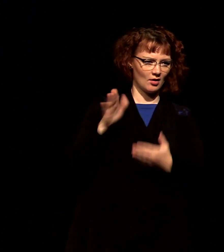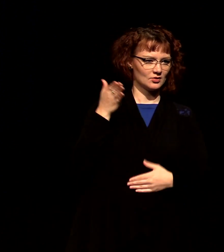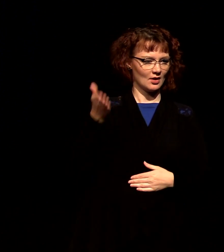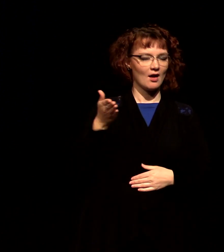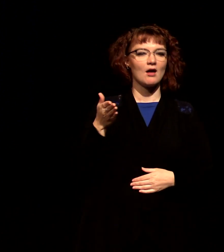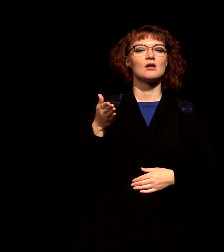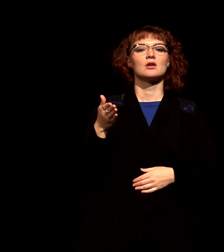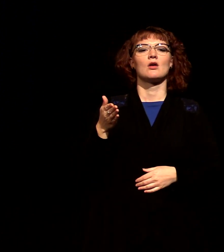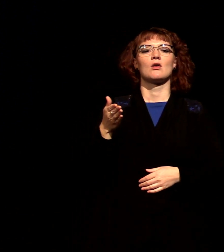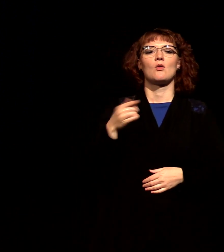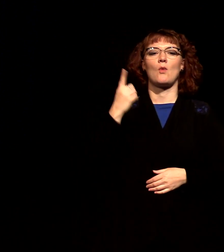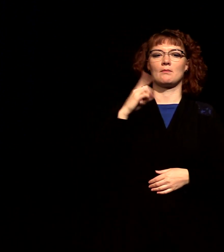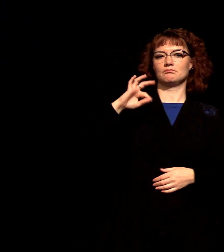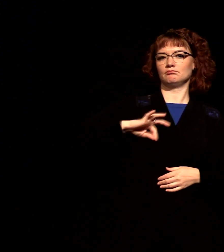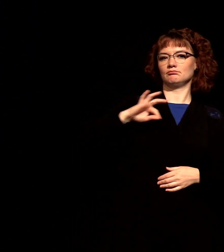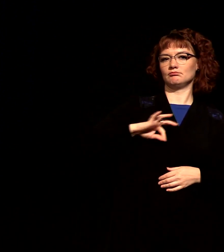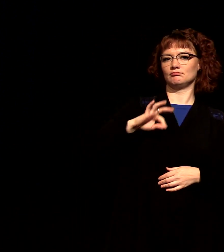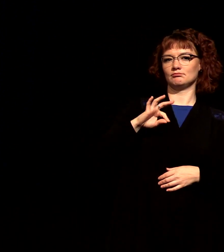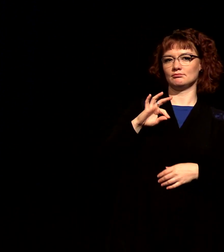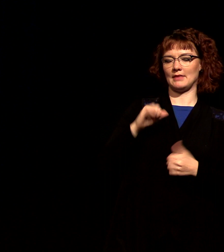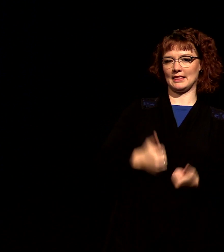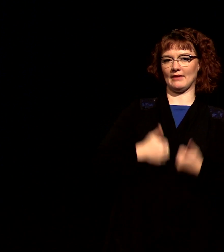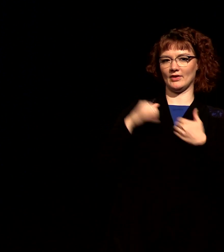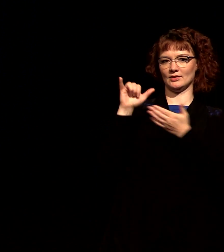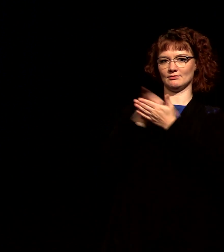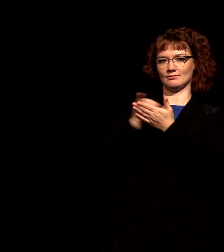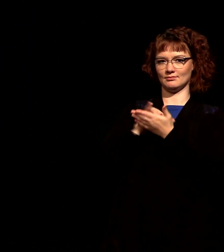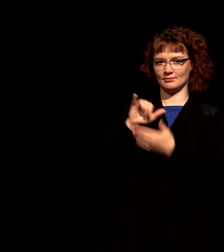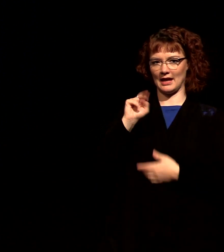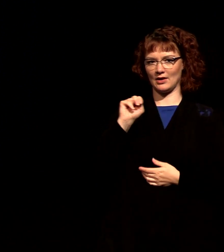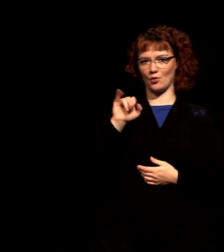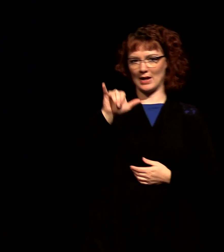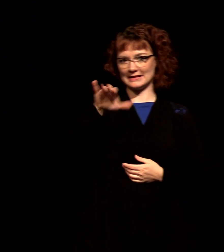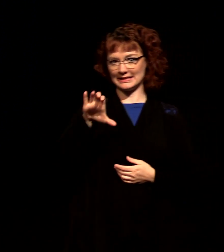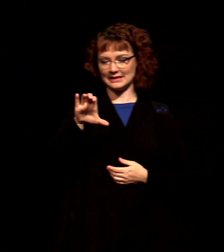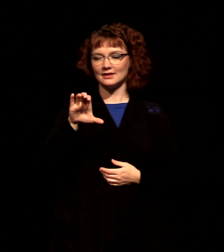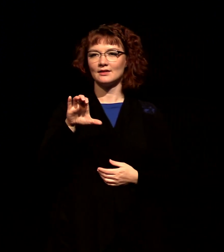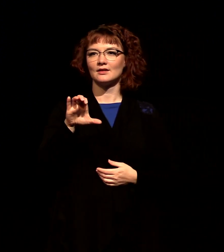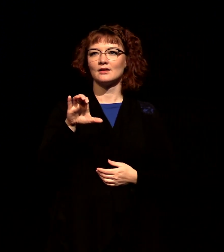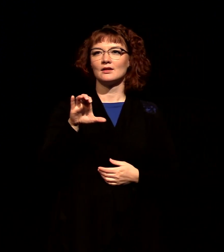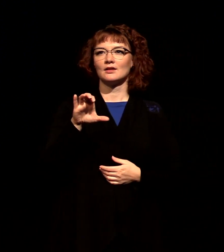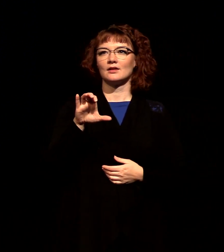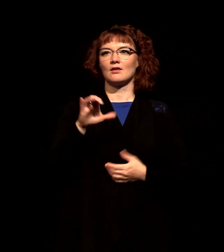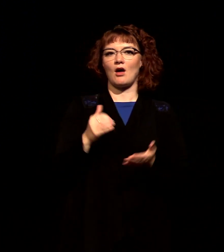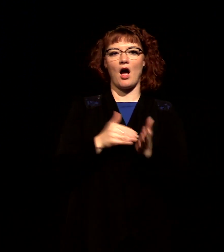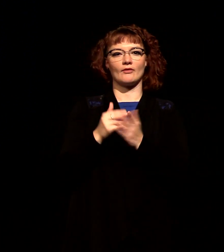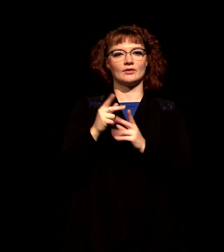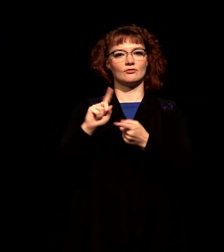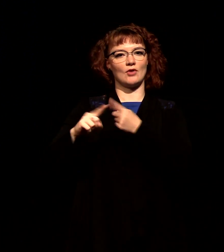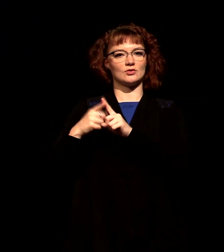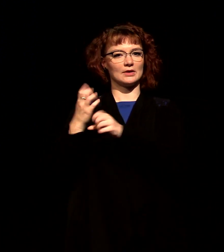of the things that was a benefit living in New York City is that oftentimes friends would score tickets to things like the